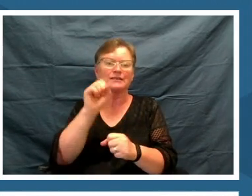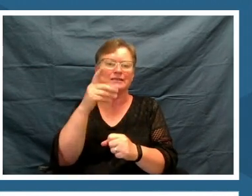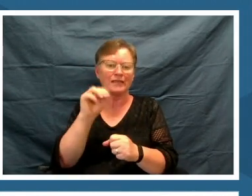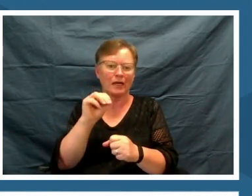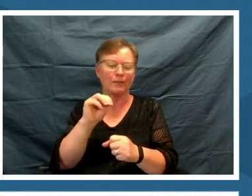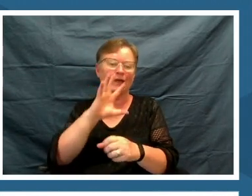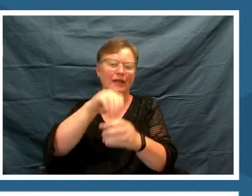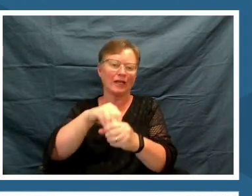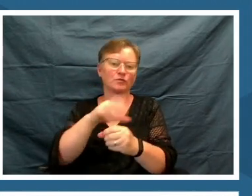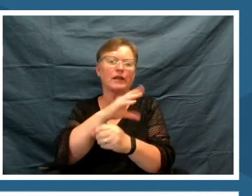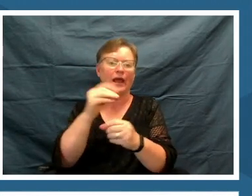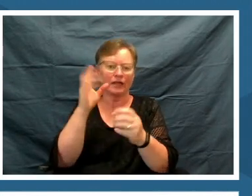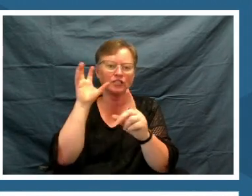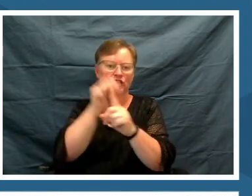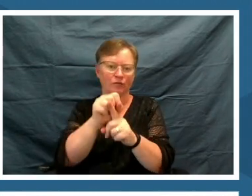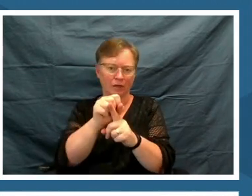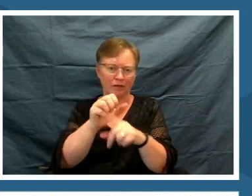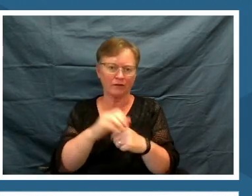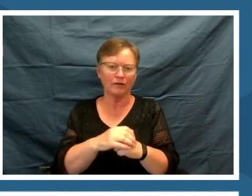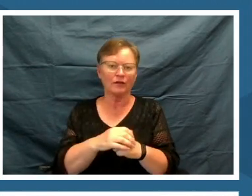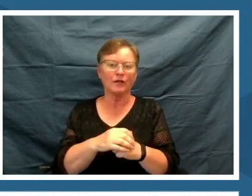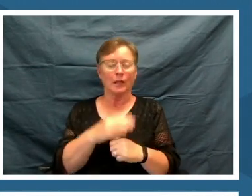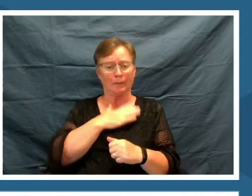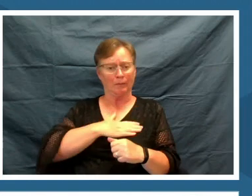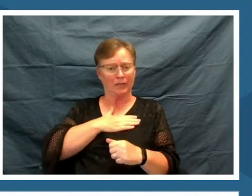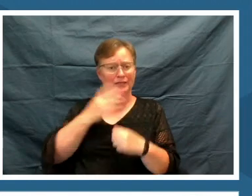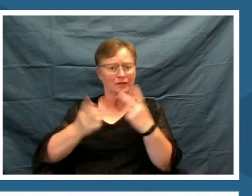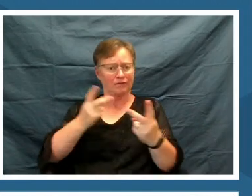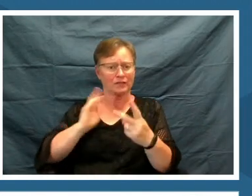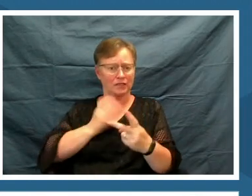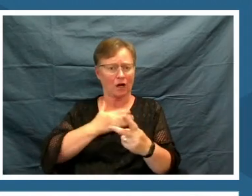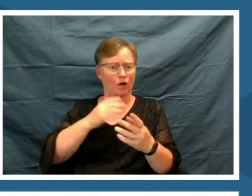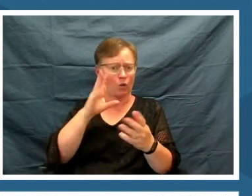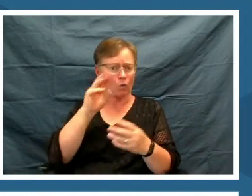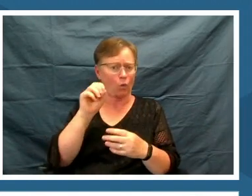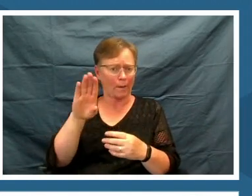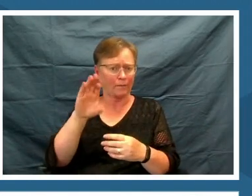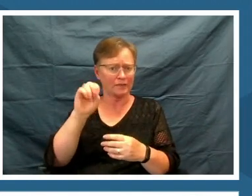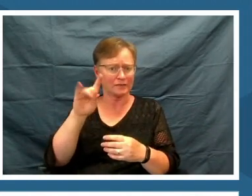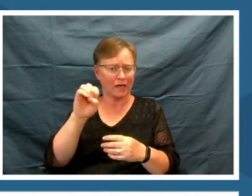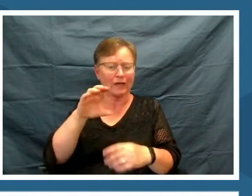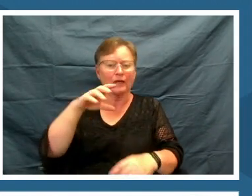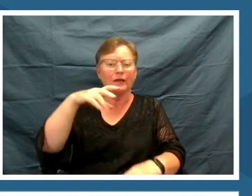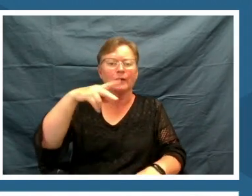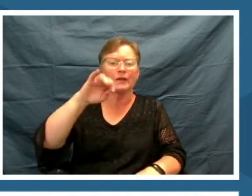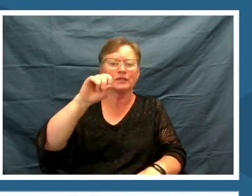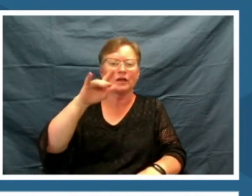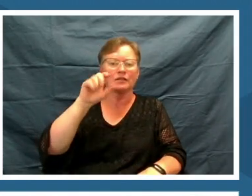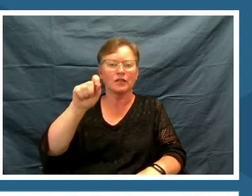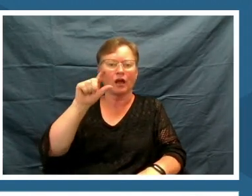please visit our website uspto.gov forward slash